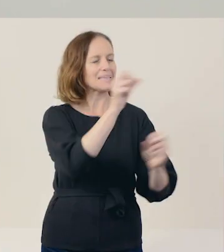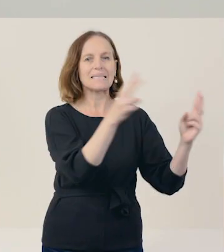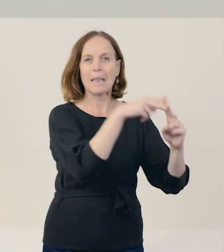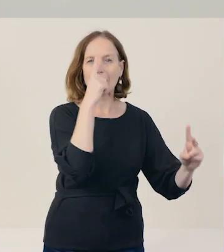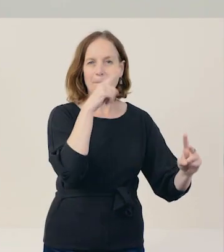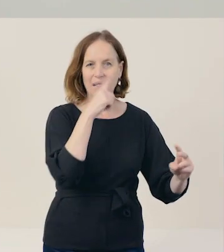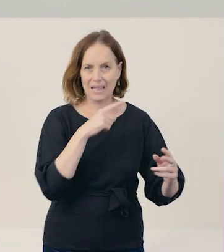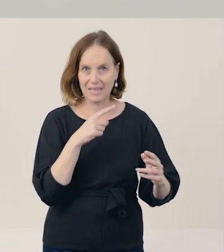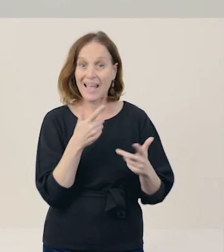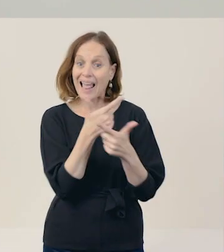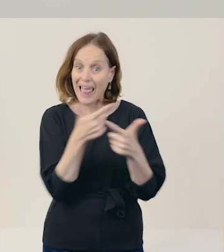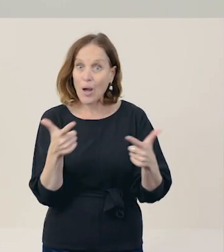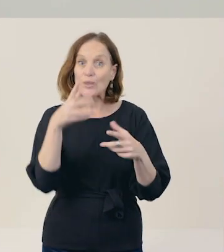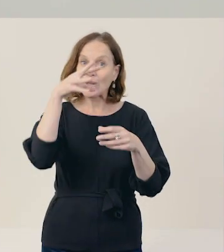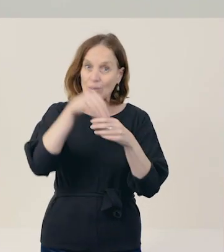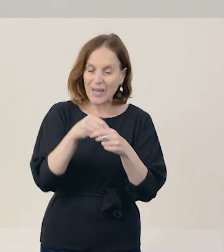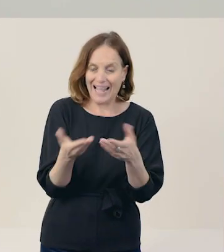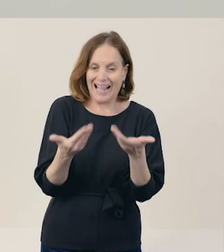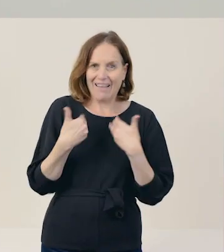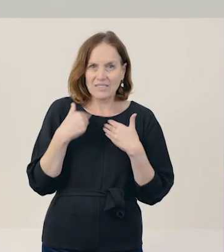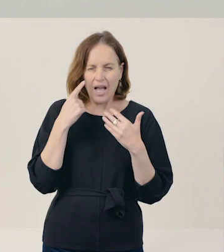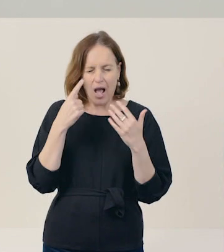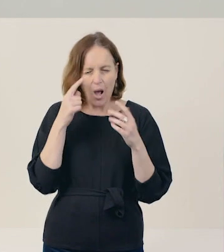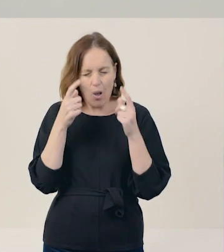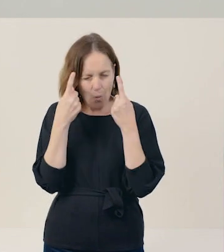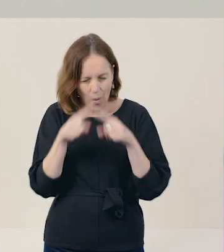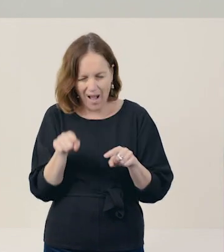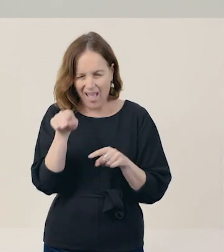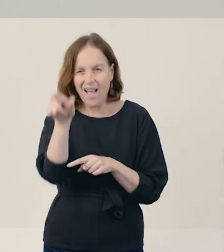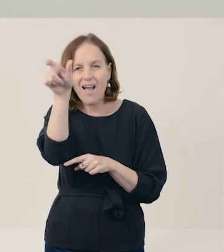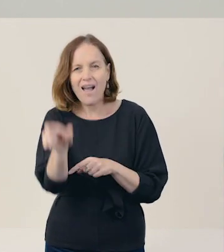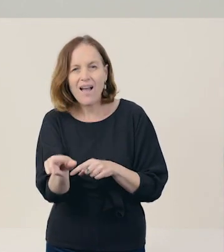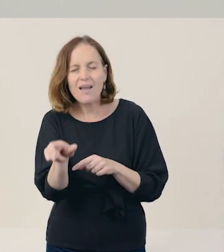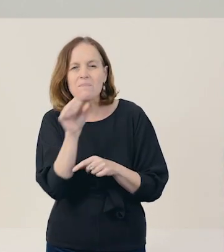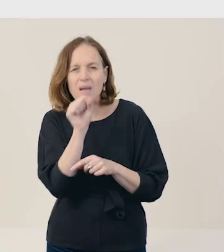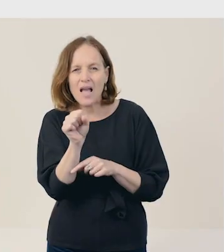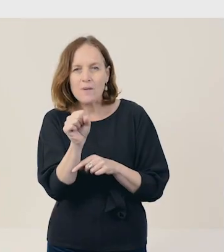In these lines, the language gives us an insight into our character's personality.